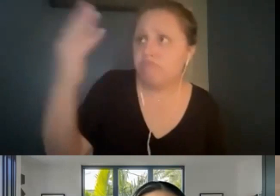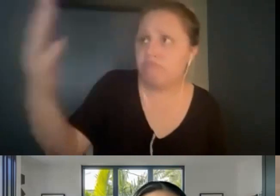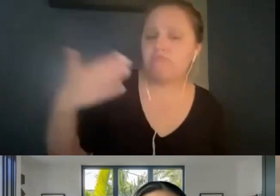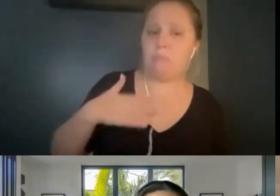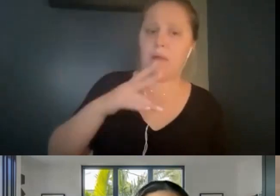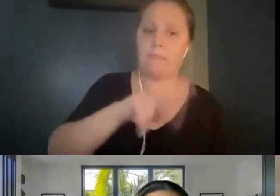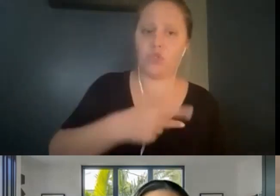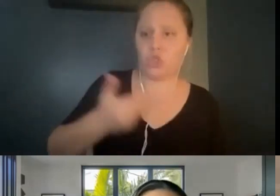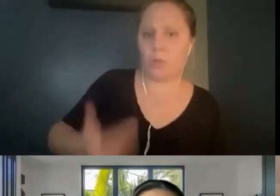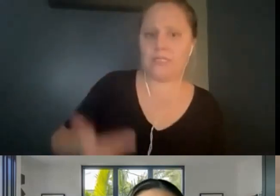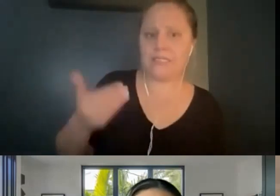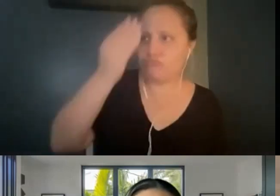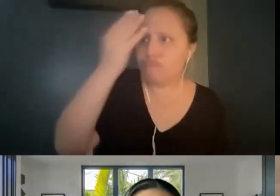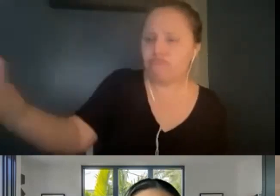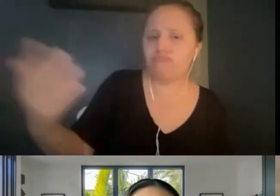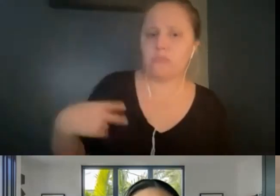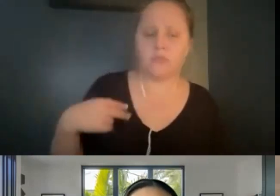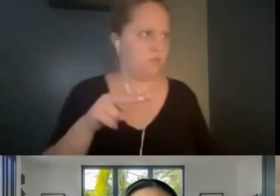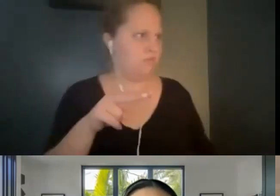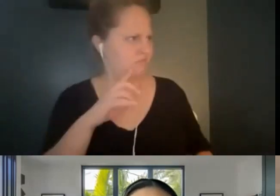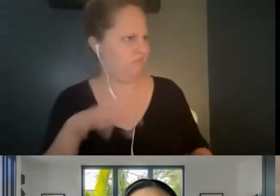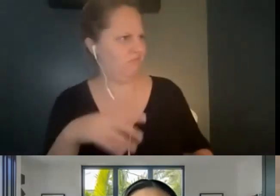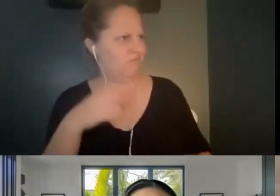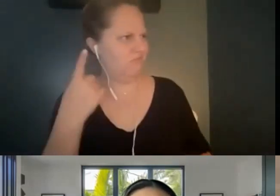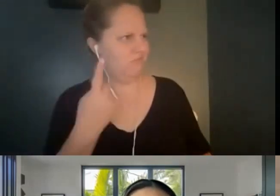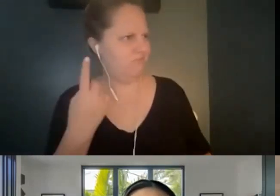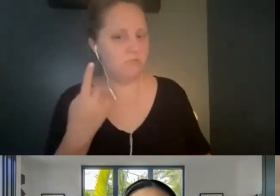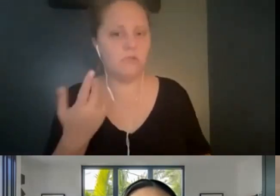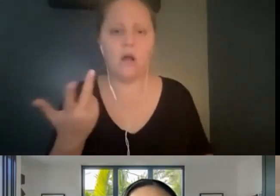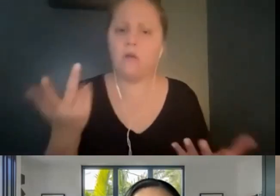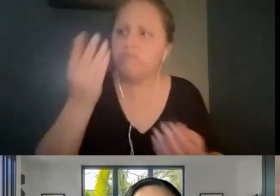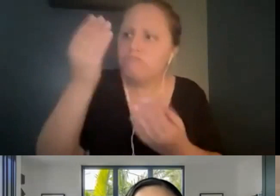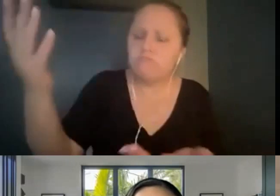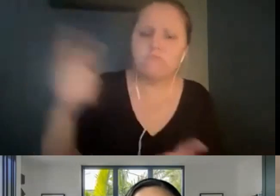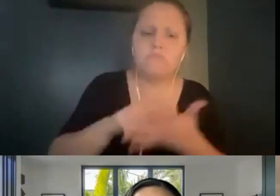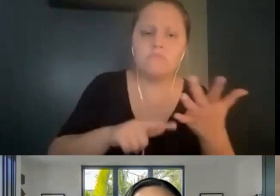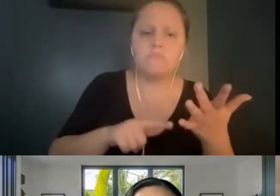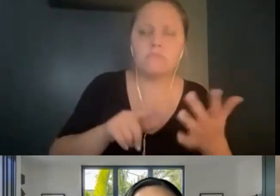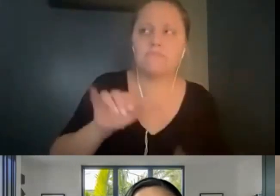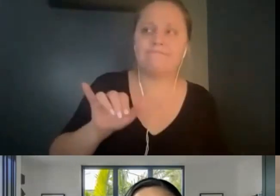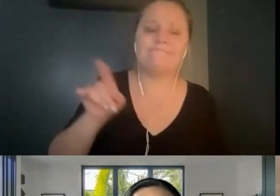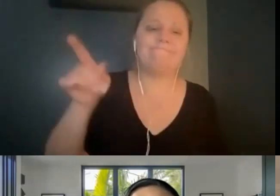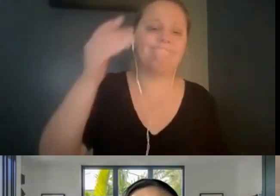I'm letting you know in advance so that when we talk tomorrow." You can learn about whether or not that's a place you want to spend your